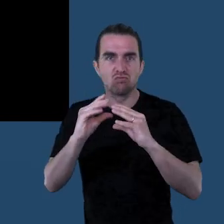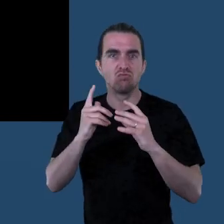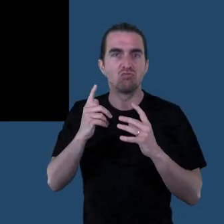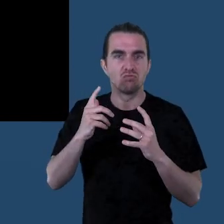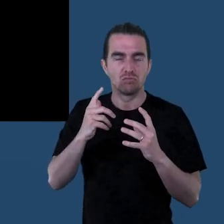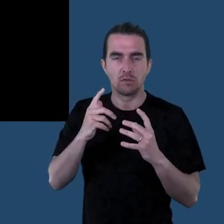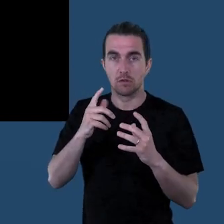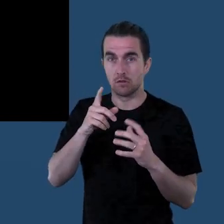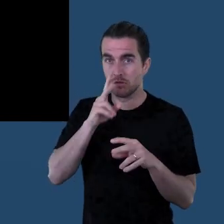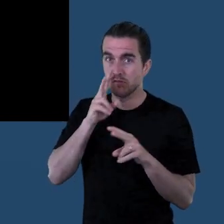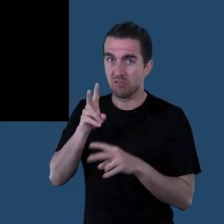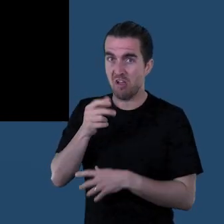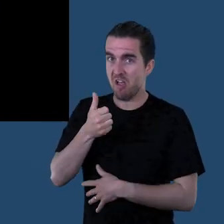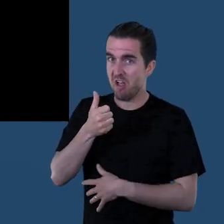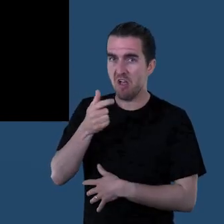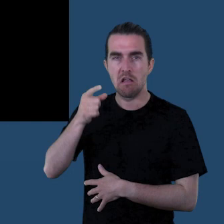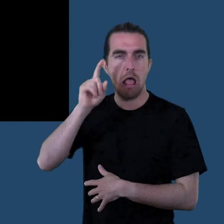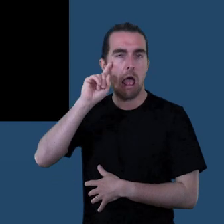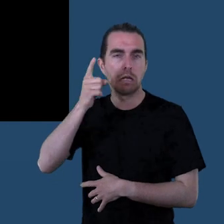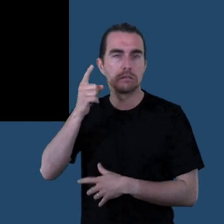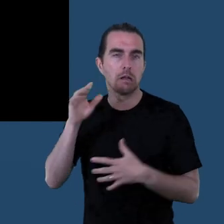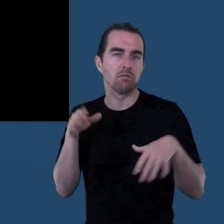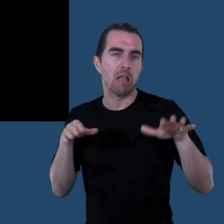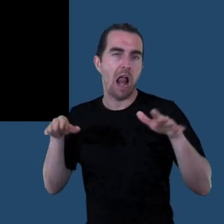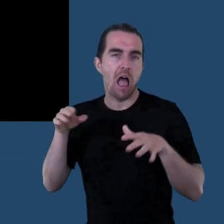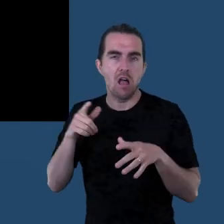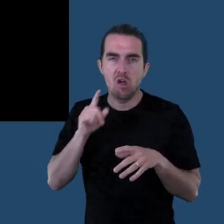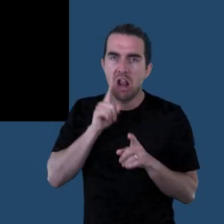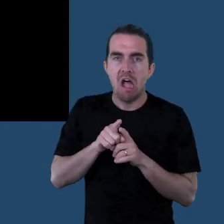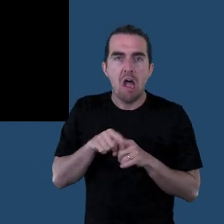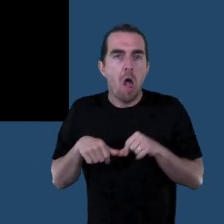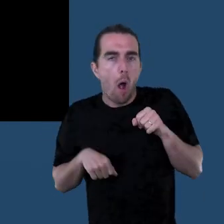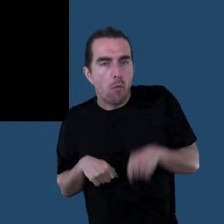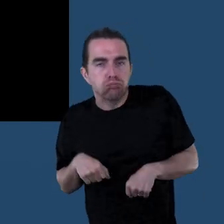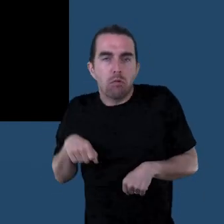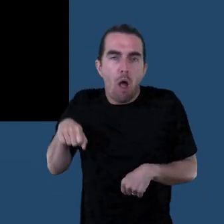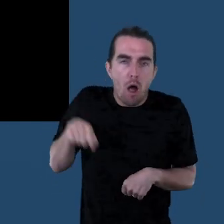But just to look at it, you'd think, "Oh, "it can't fly or anything like that."